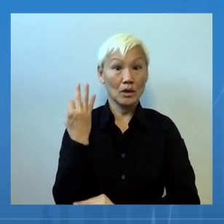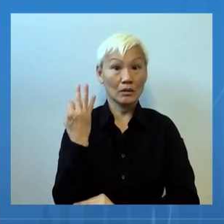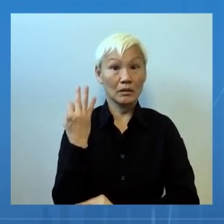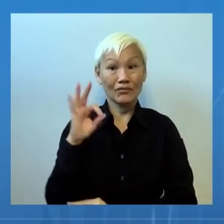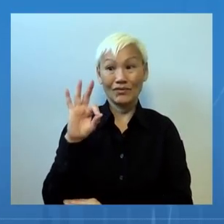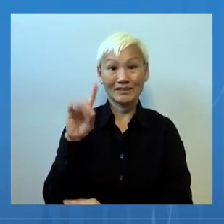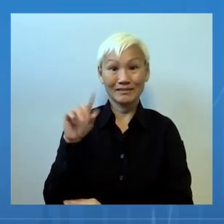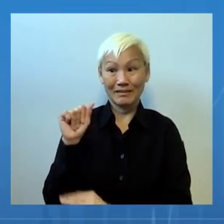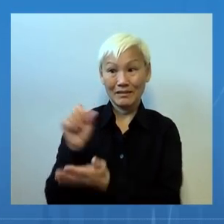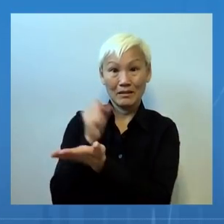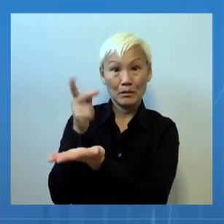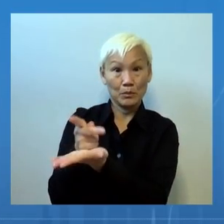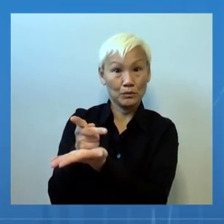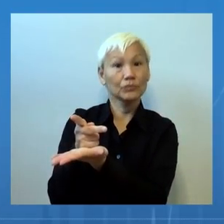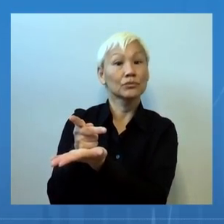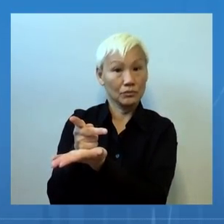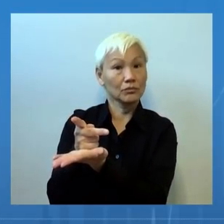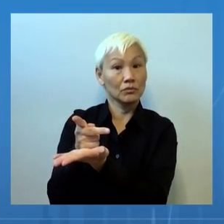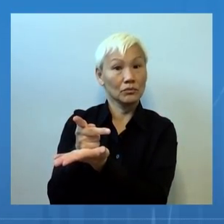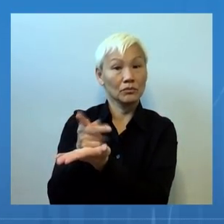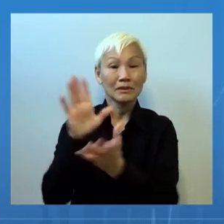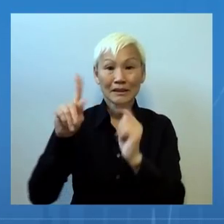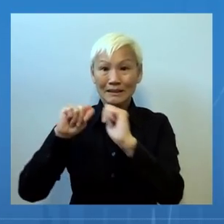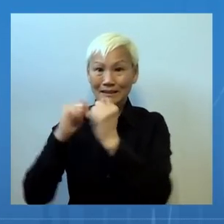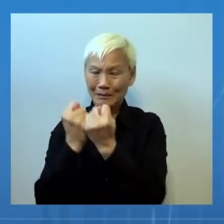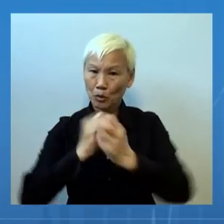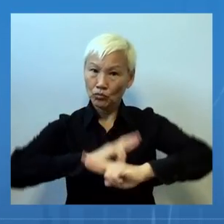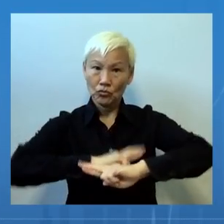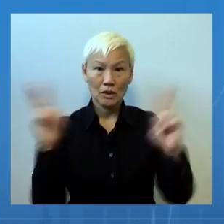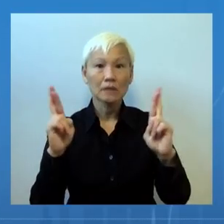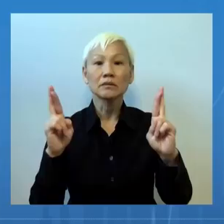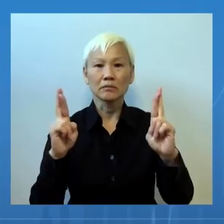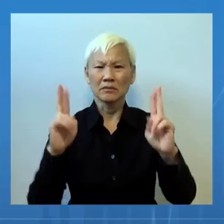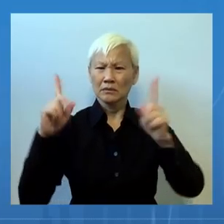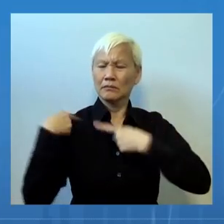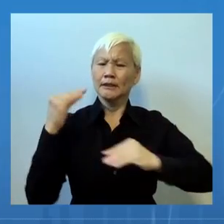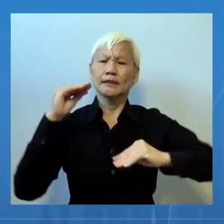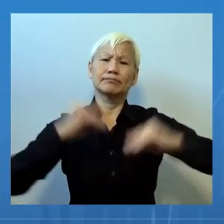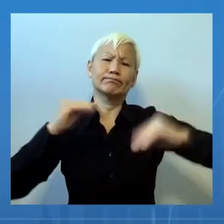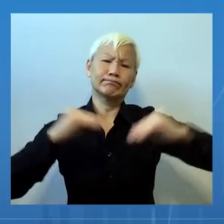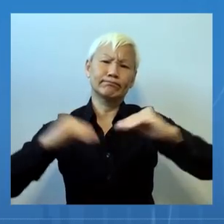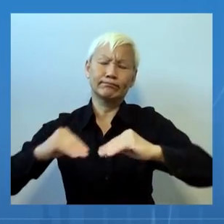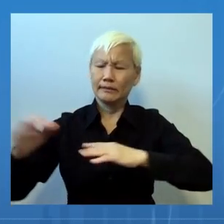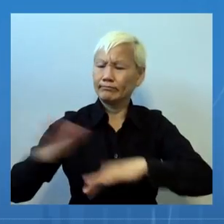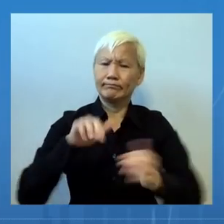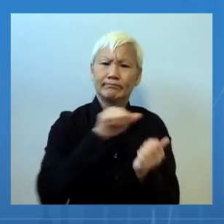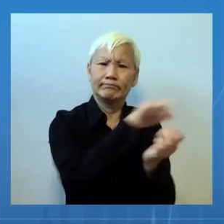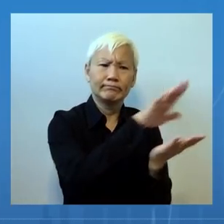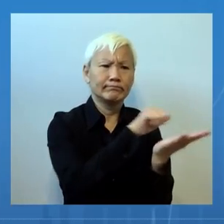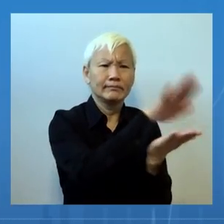picking, packing, and shipping vaccines. They have been working 24/7 and will continue to do so.